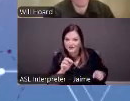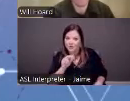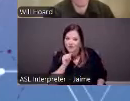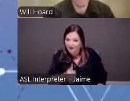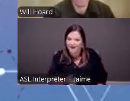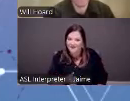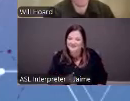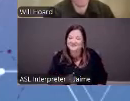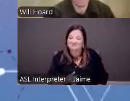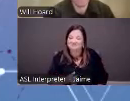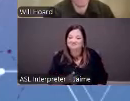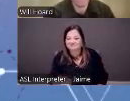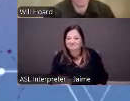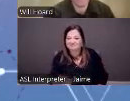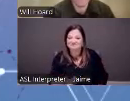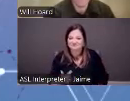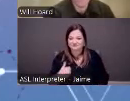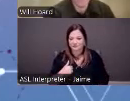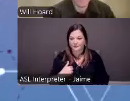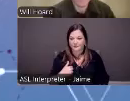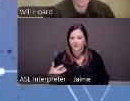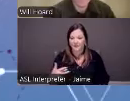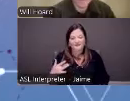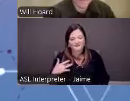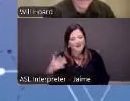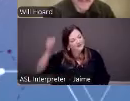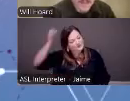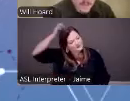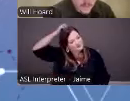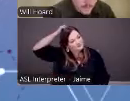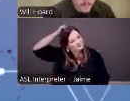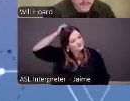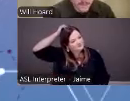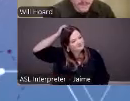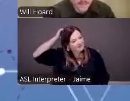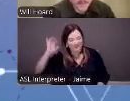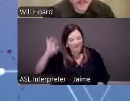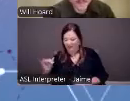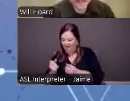And so that I felt that it was that foundation that she trusted